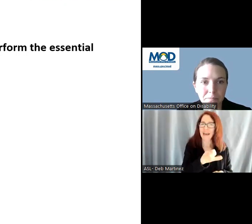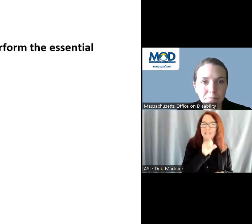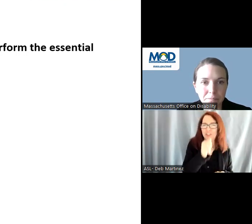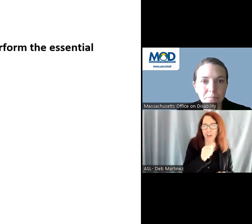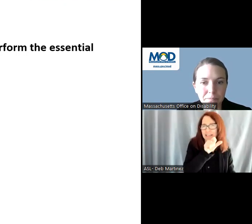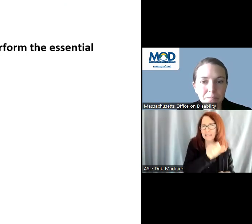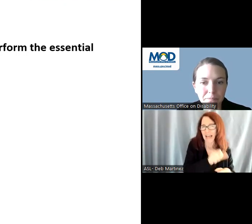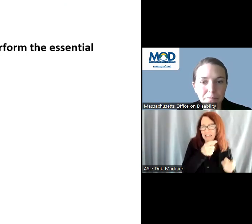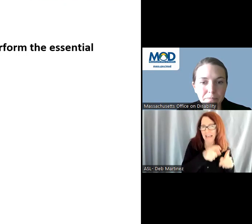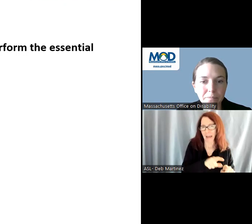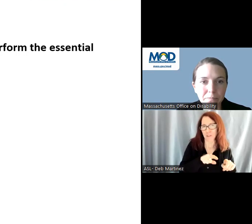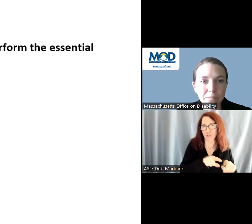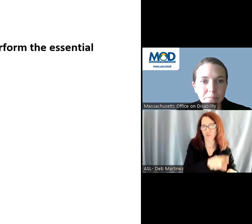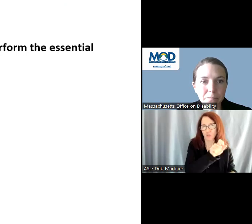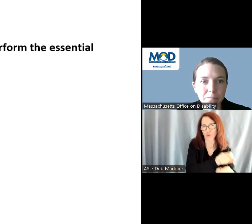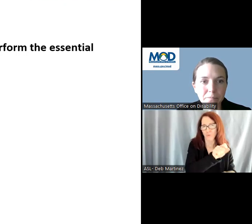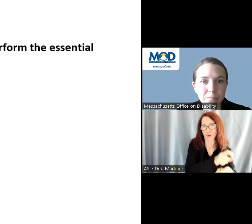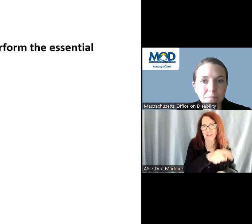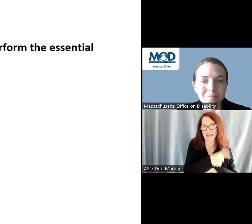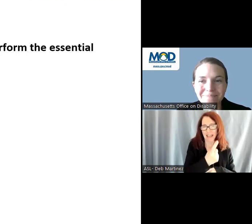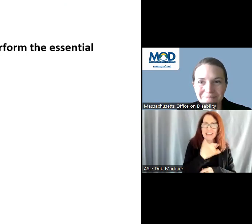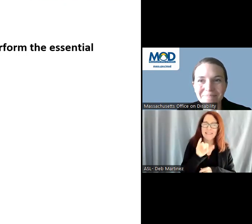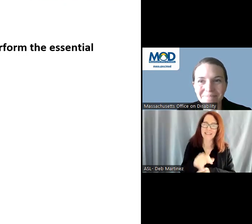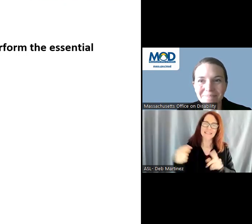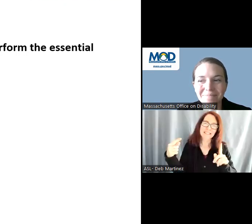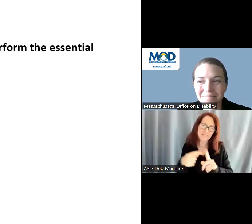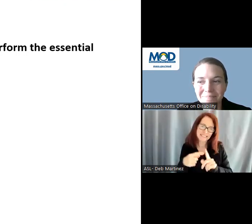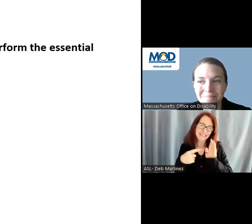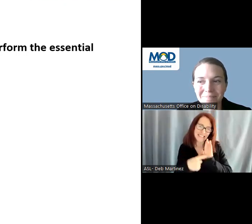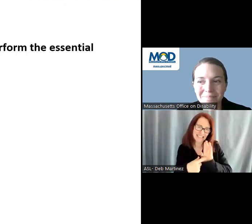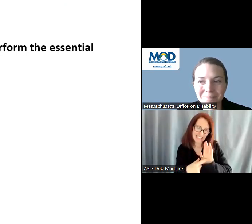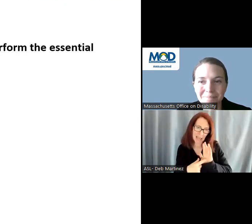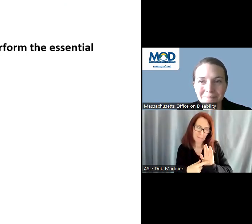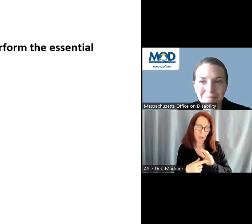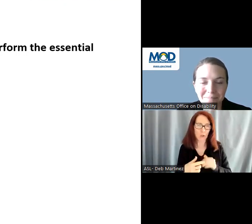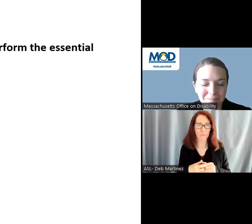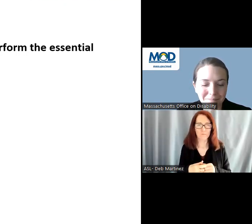That is kind of a specific example and you know it's unlikely to come up.